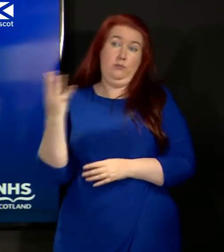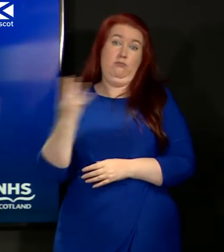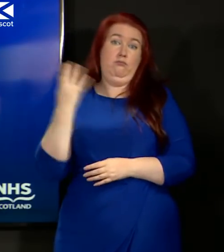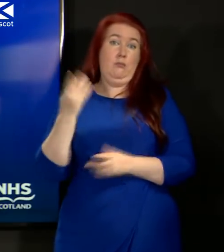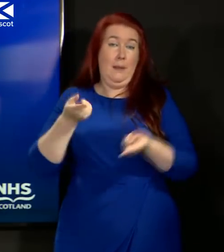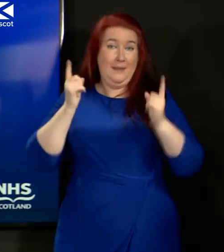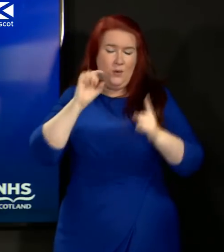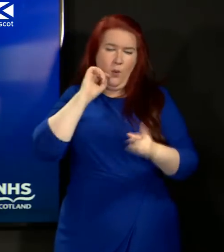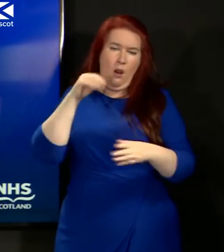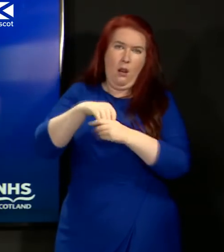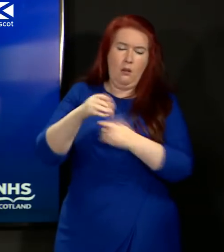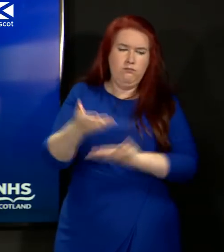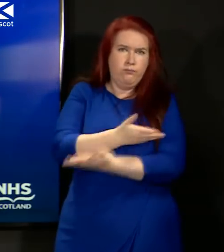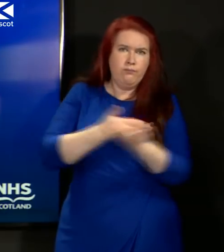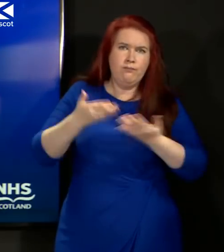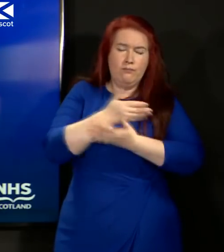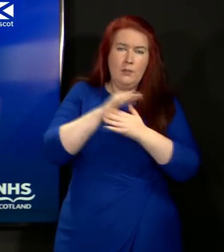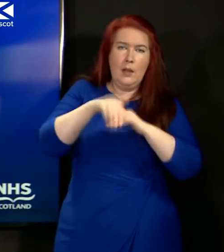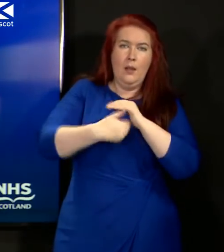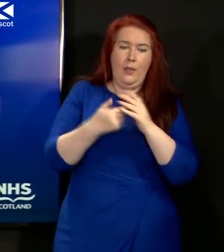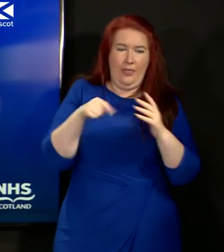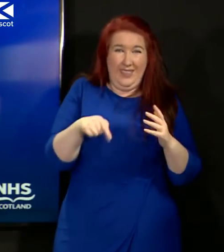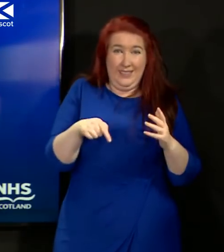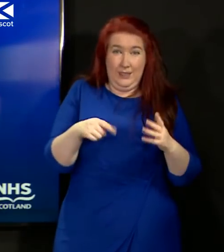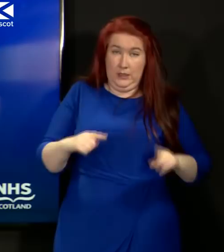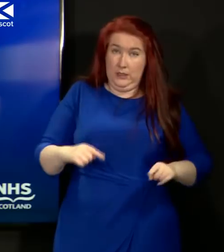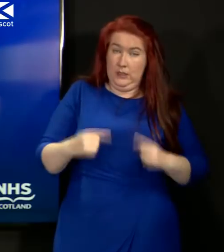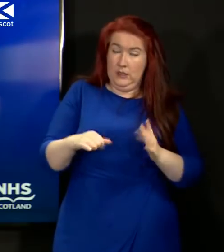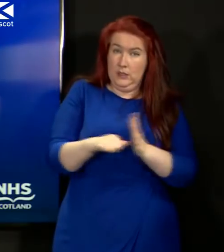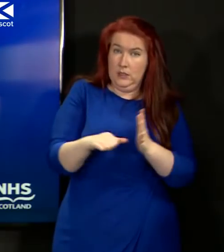discussions on the scale of this challenge with Skills Development